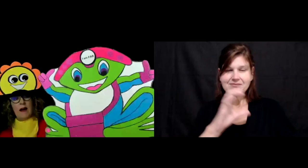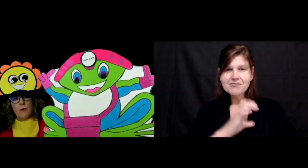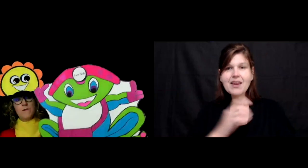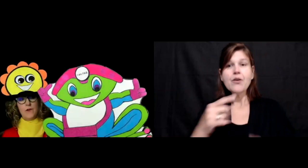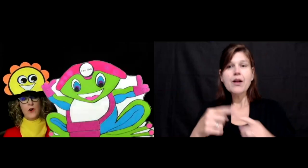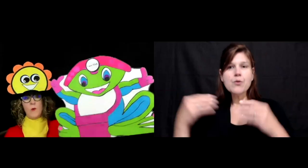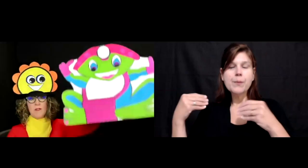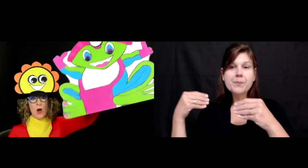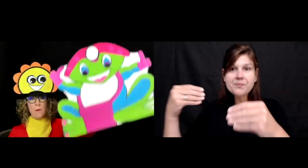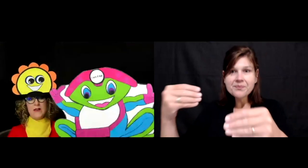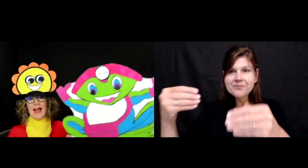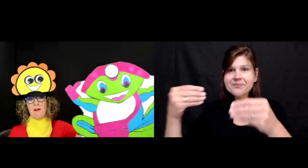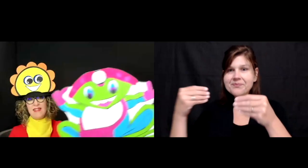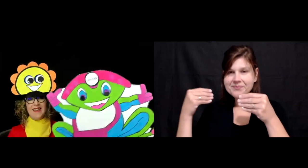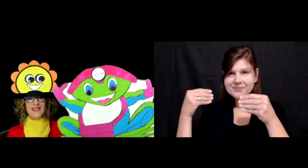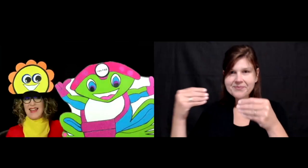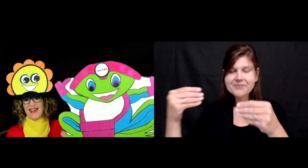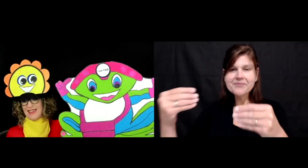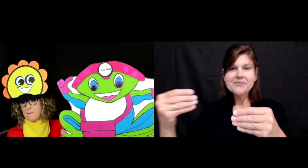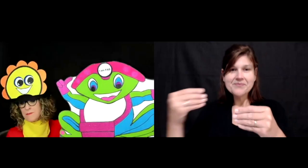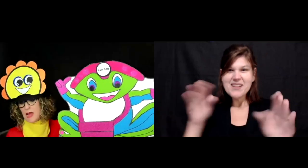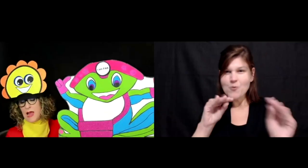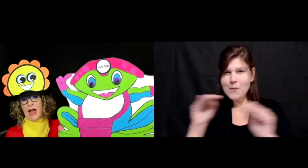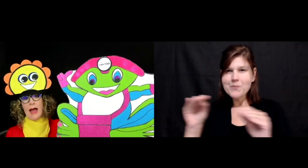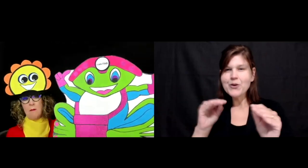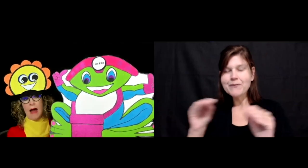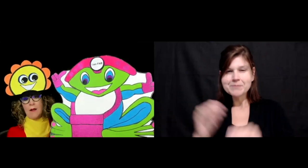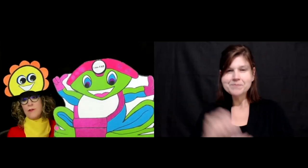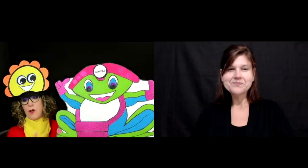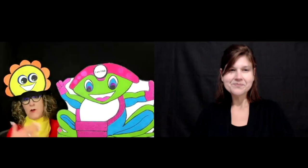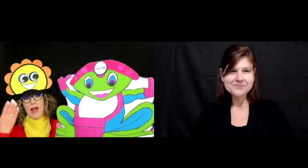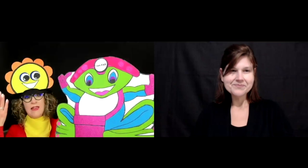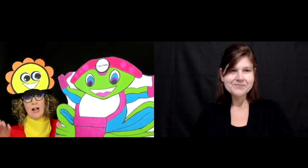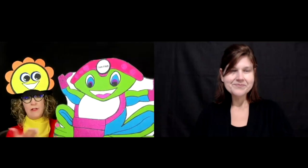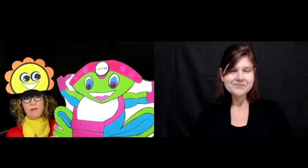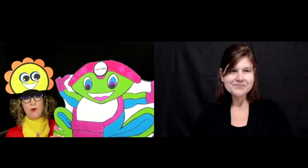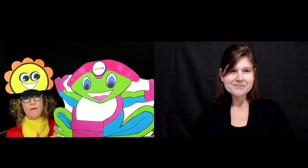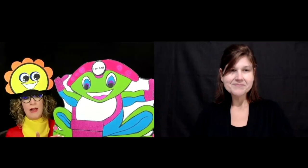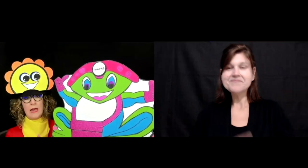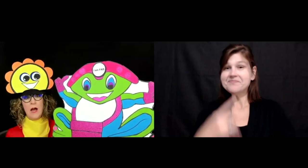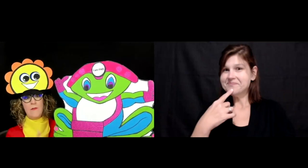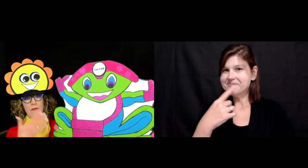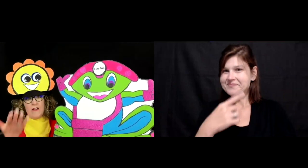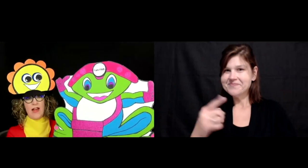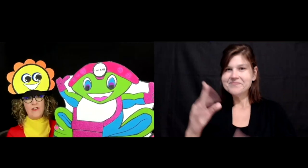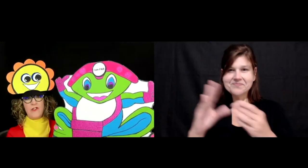backwards and forwards, up and down, side to side. And I tell the story, the adventure,